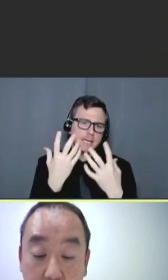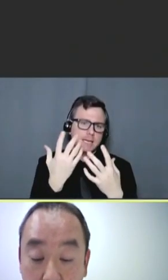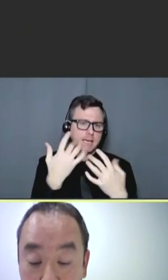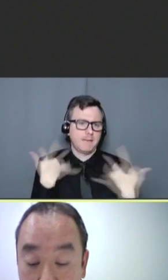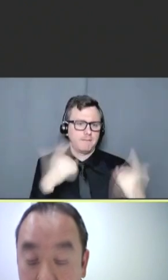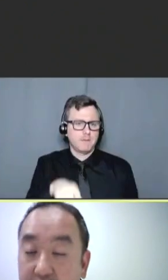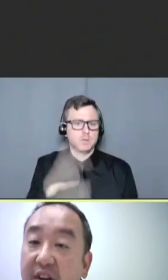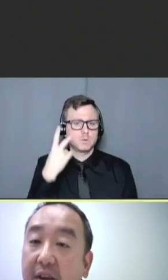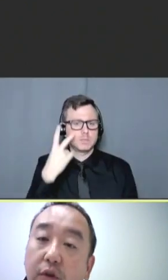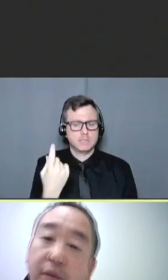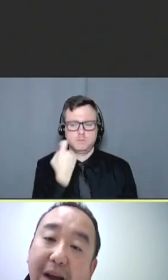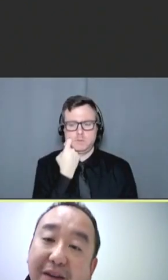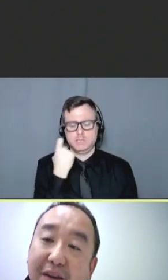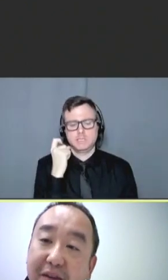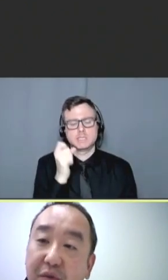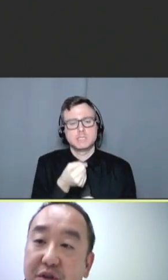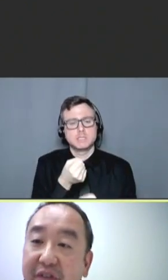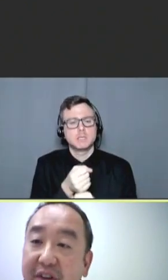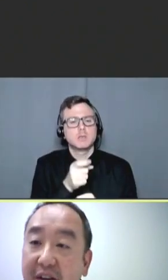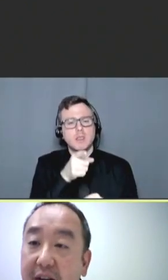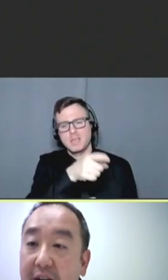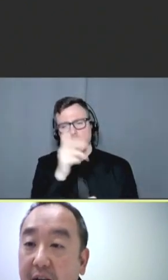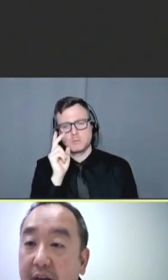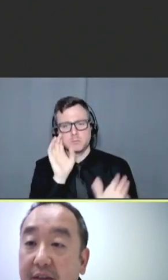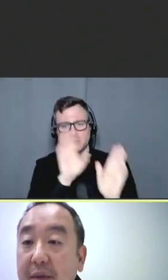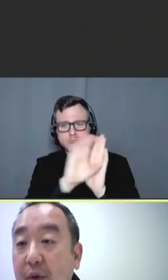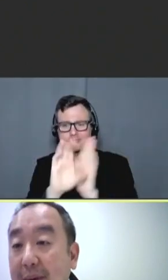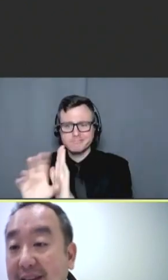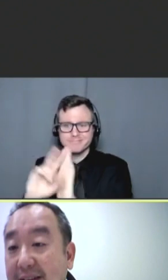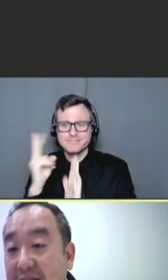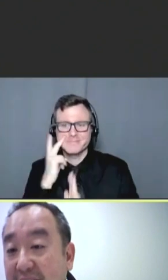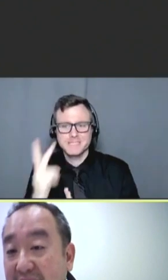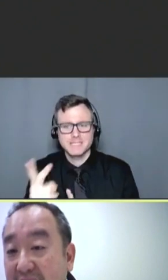here, and just to give you a little background of what you're seeing, you see me with my sassy fan